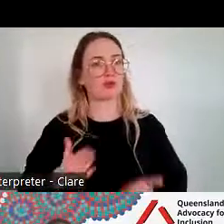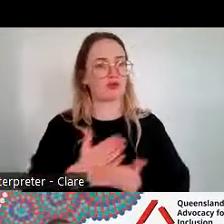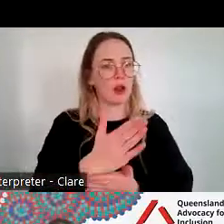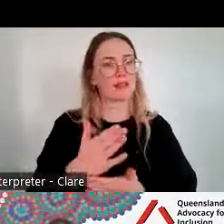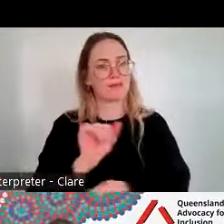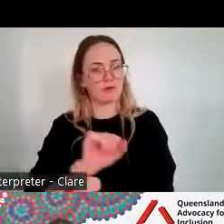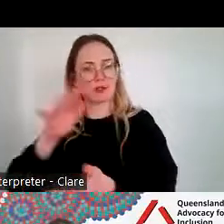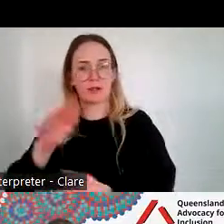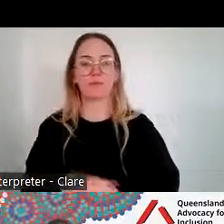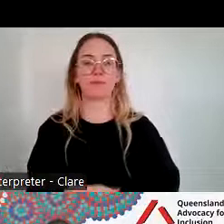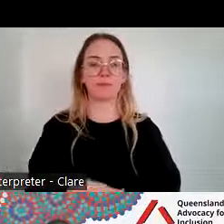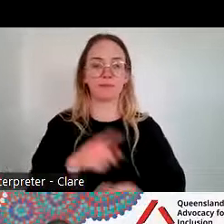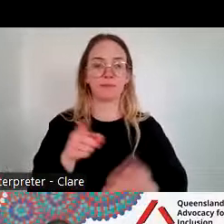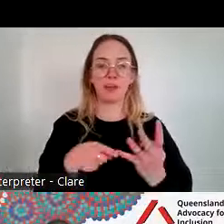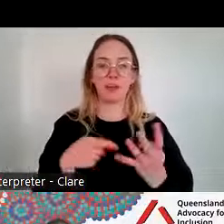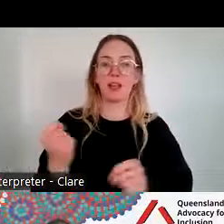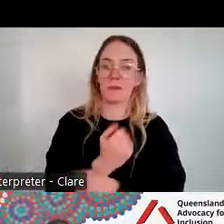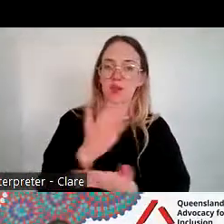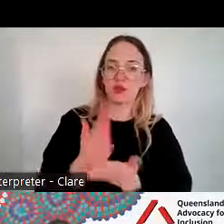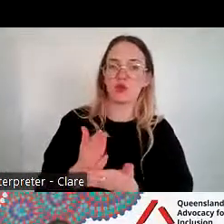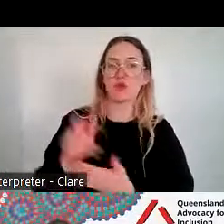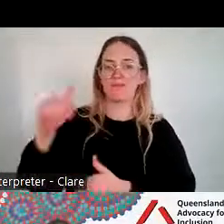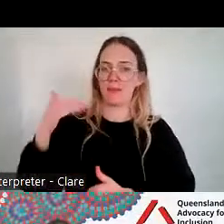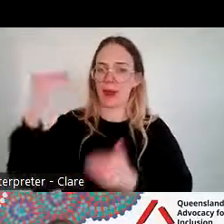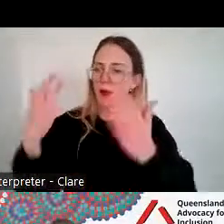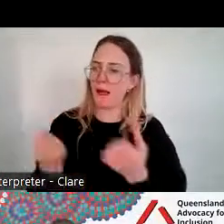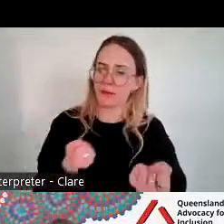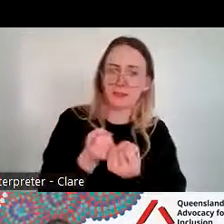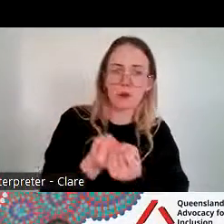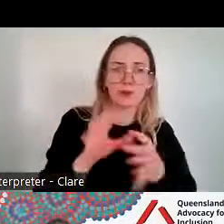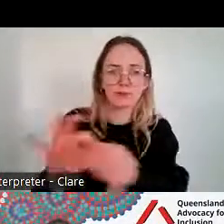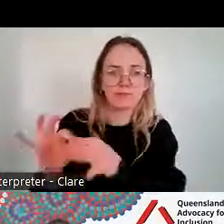existing supportive relationships as well as their cultural and linguistic environment and values.